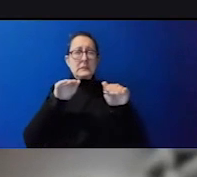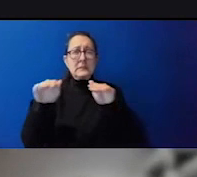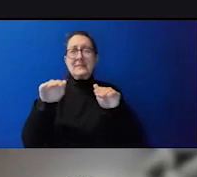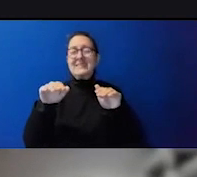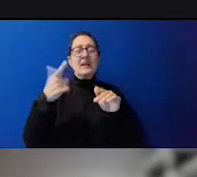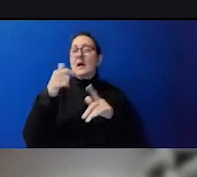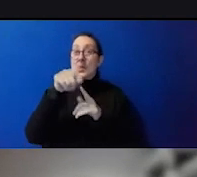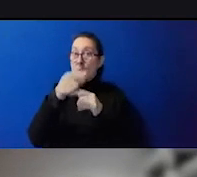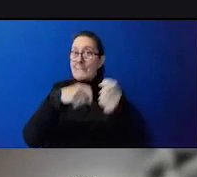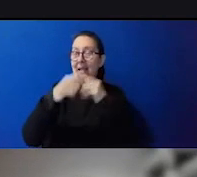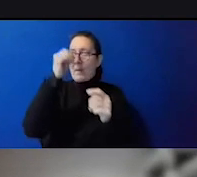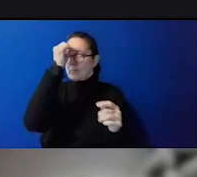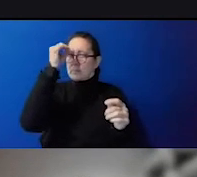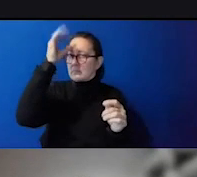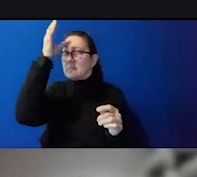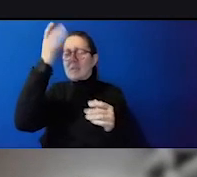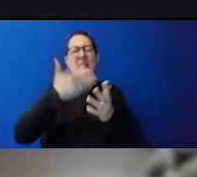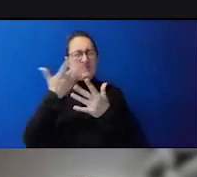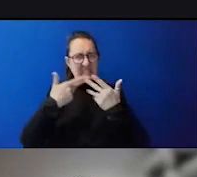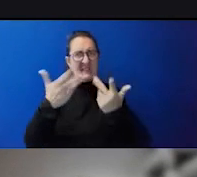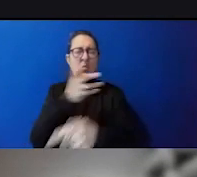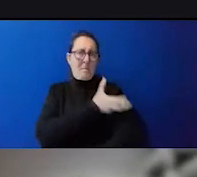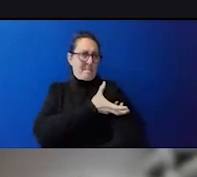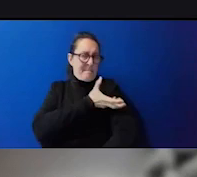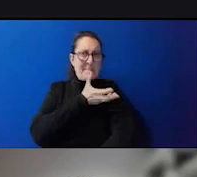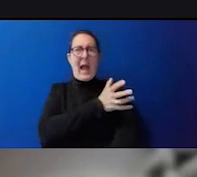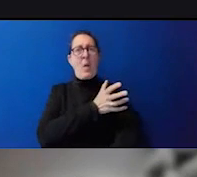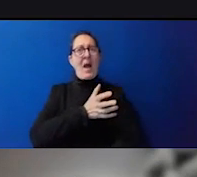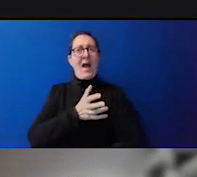mate down at the pub or your neighbors best friends dog walkers uncles Auntie who was